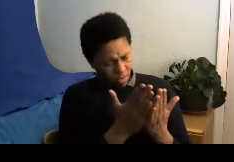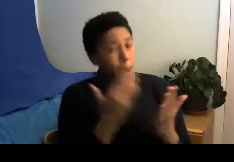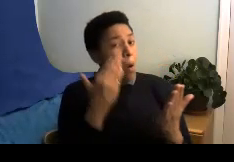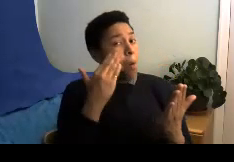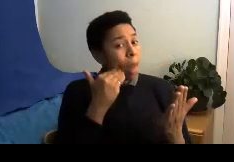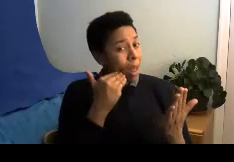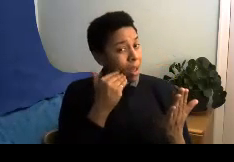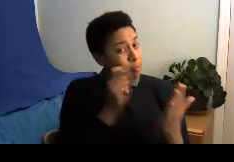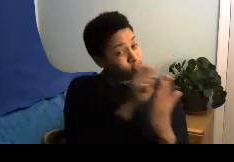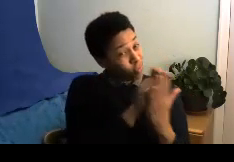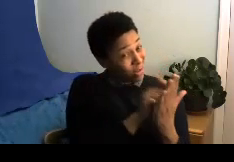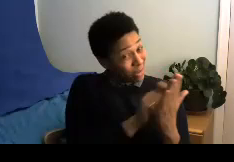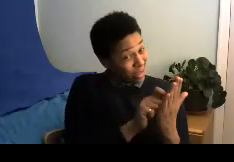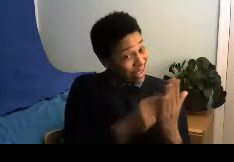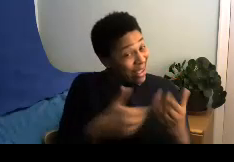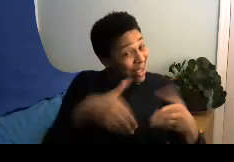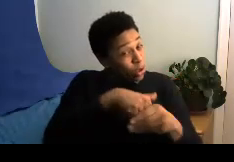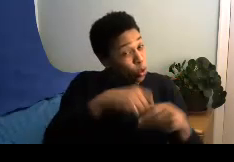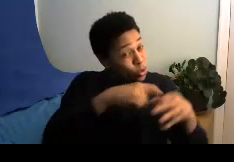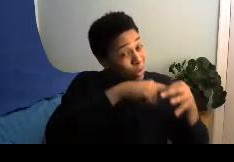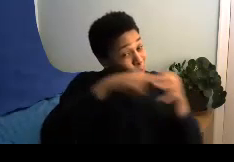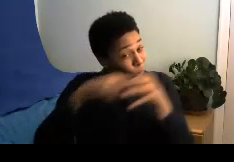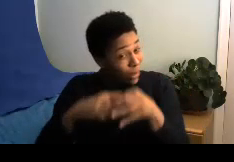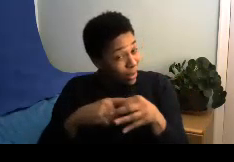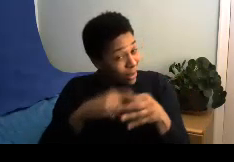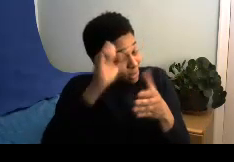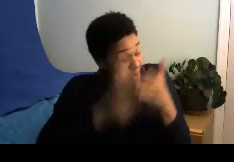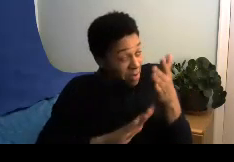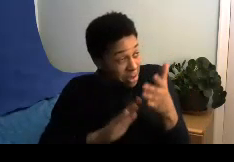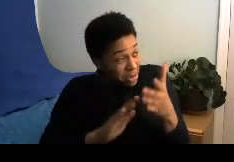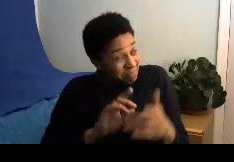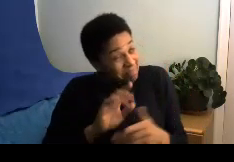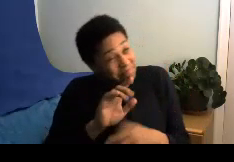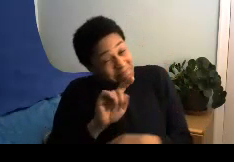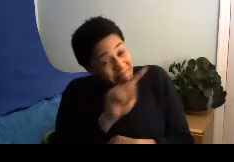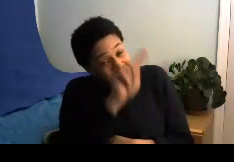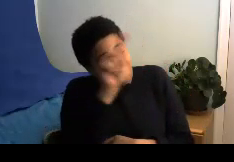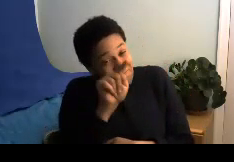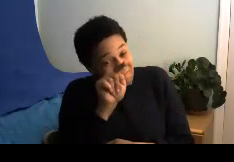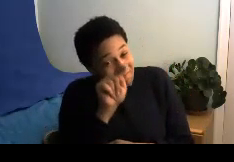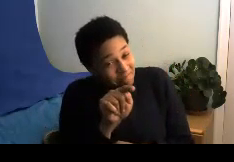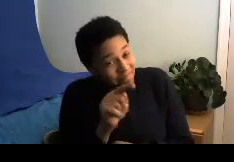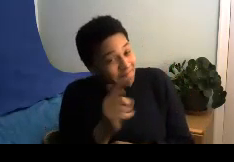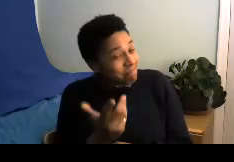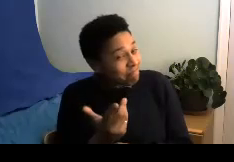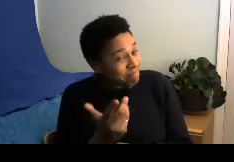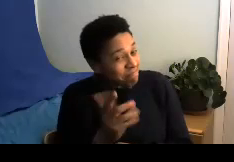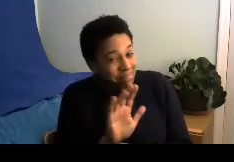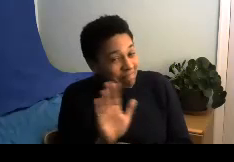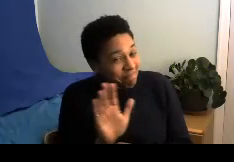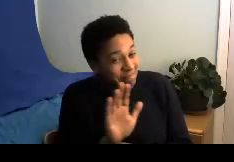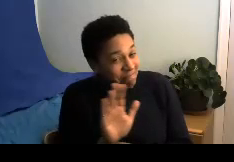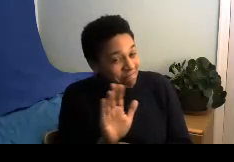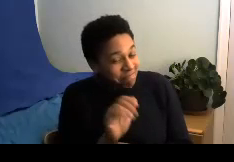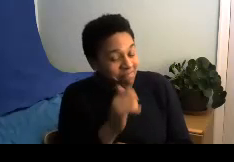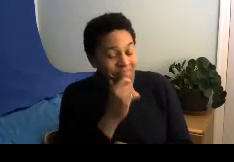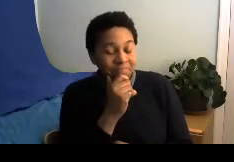of discussion is facilitated. And it's strange, because, you